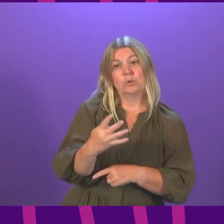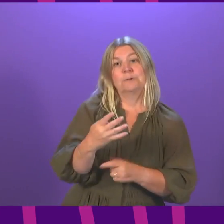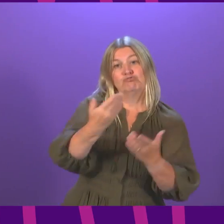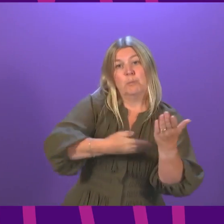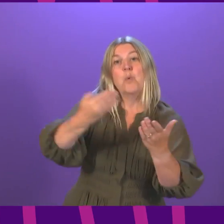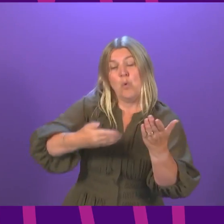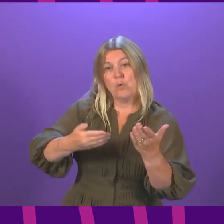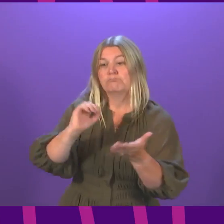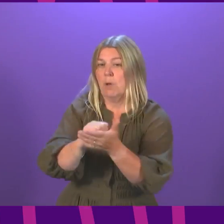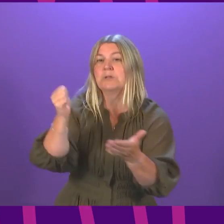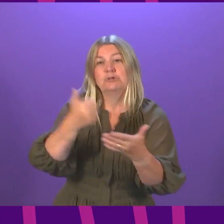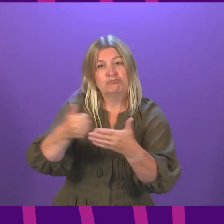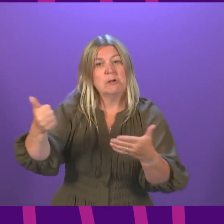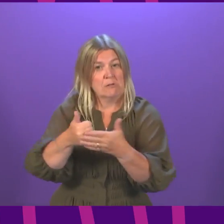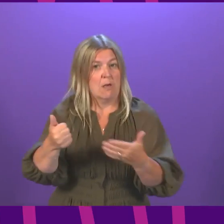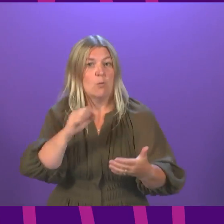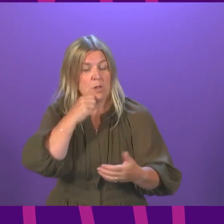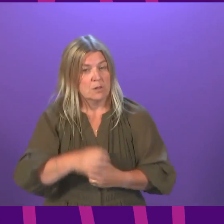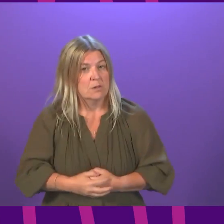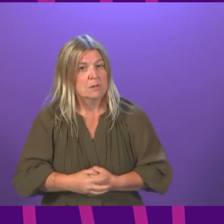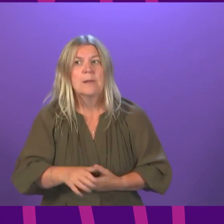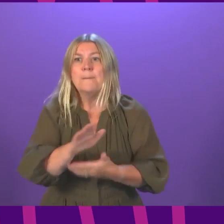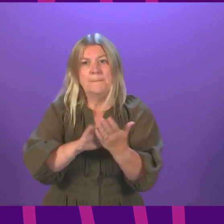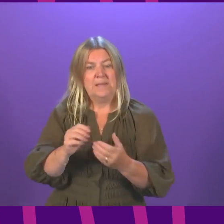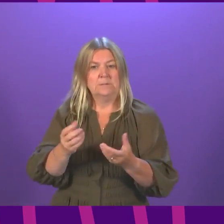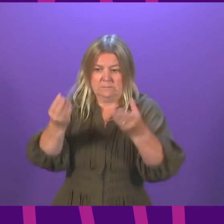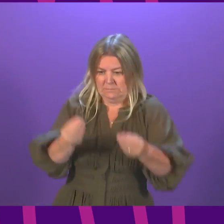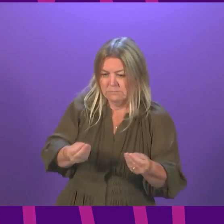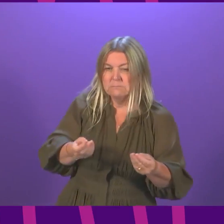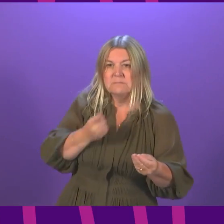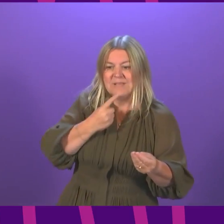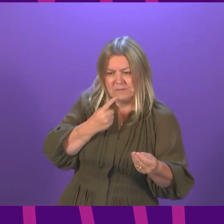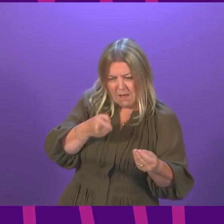which will allow us all to respond to what is needed more quickly and will, of course,